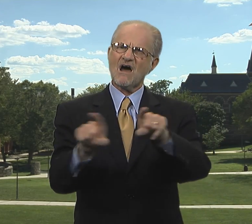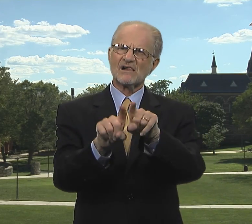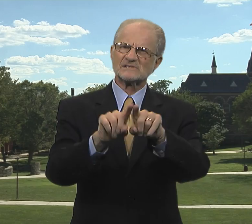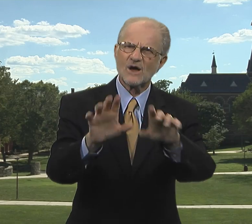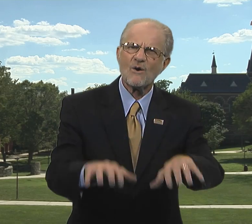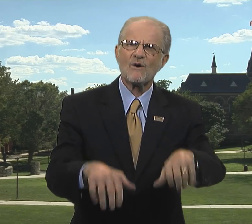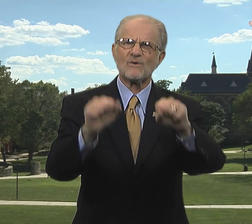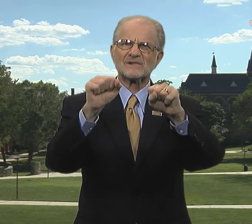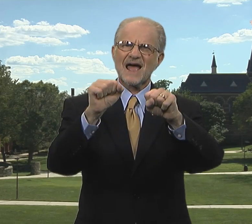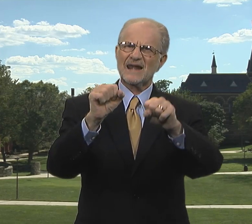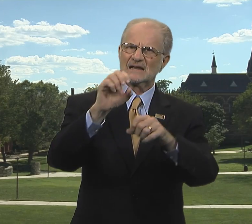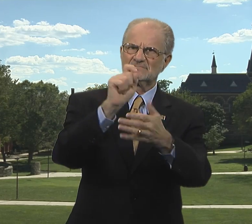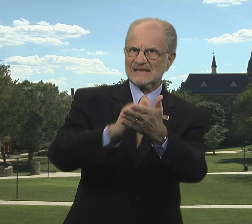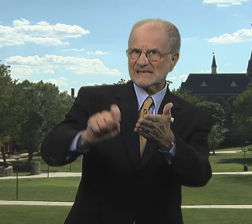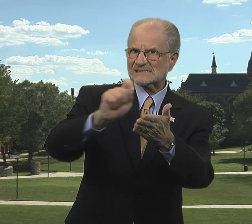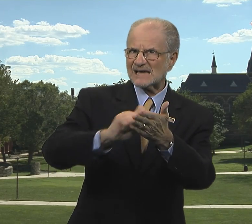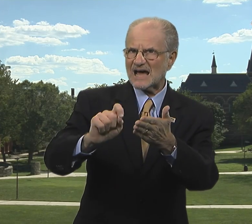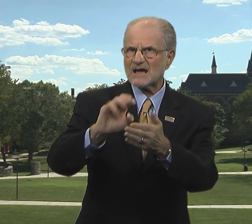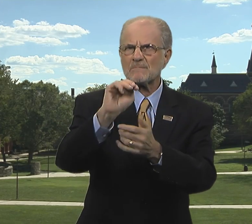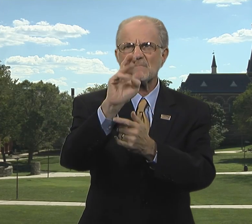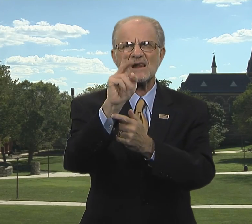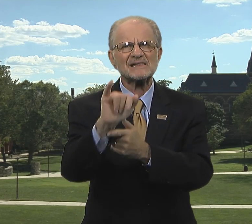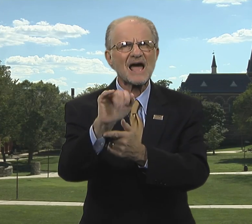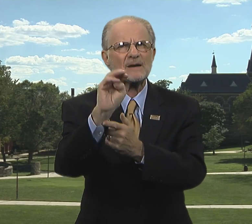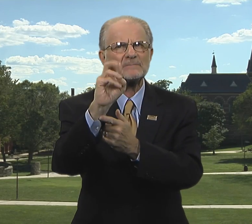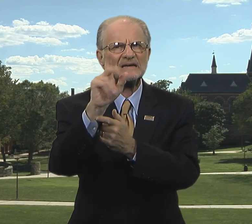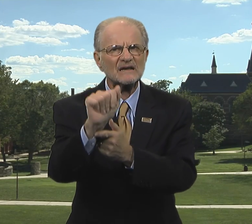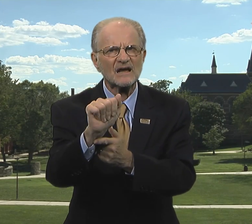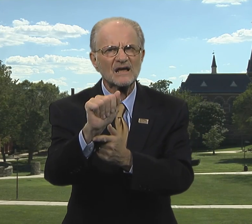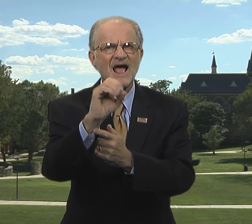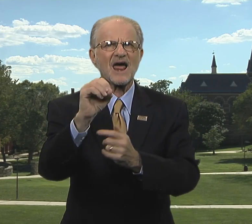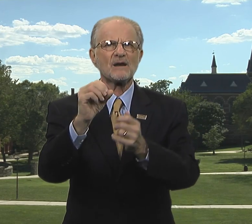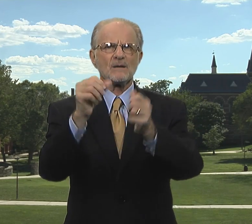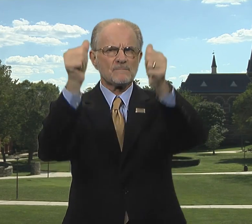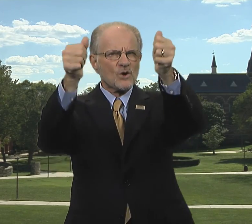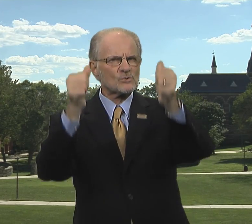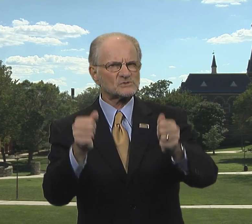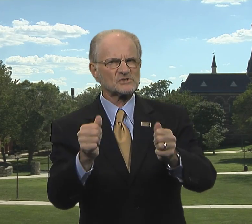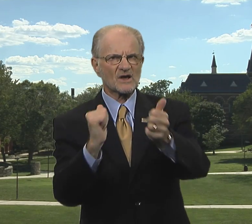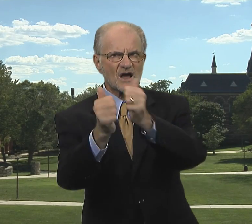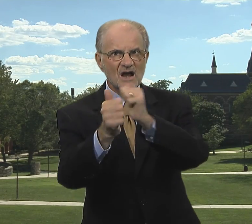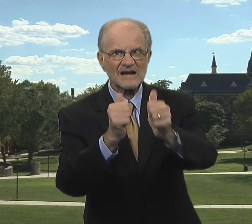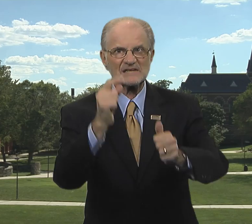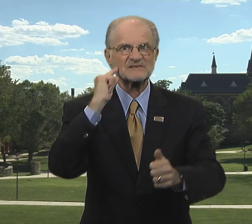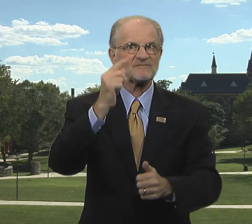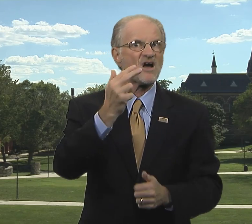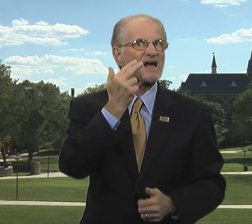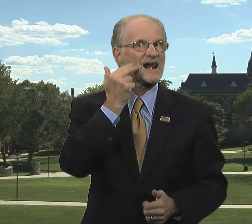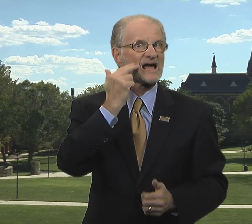We are also holding an essay, multimedia, and poster contest